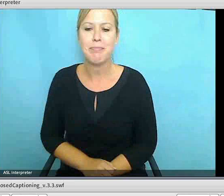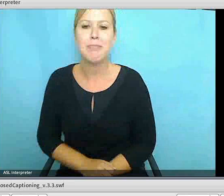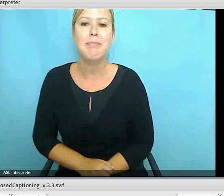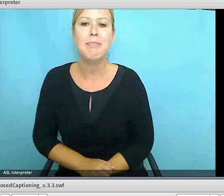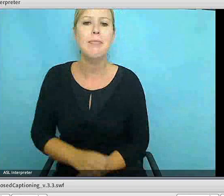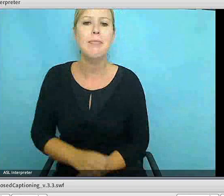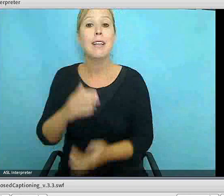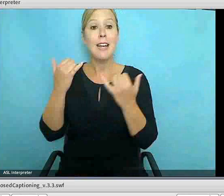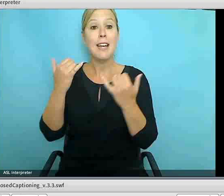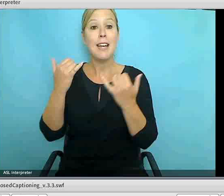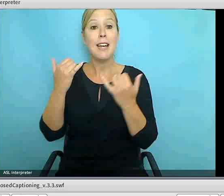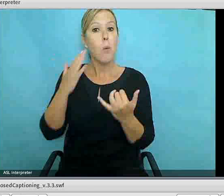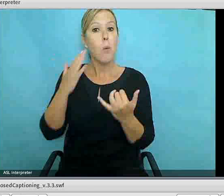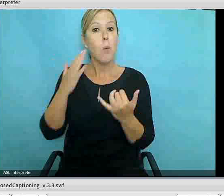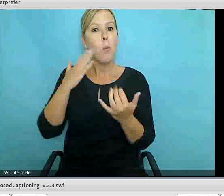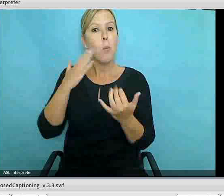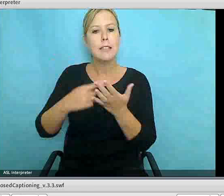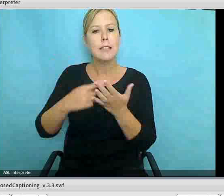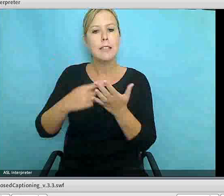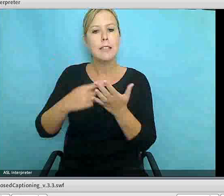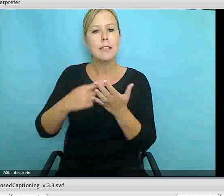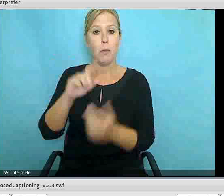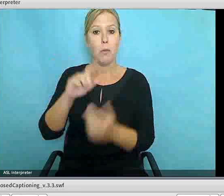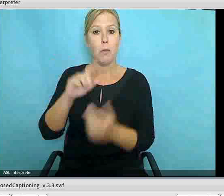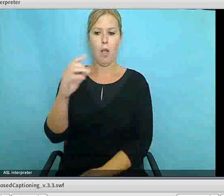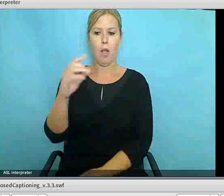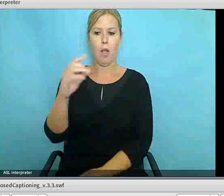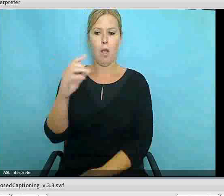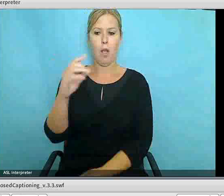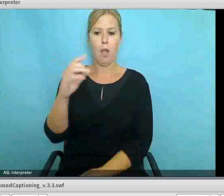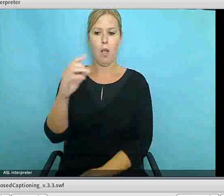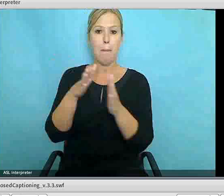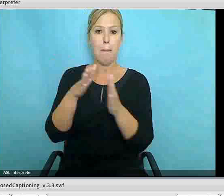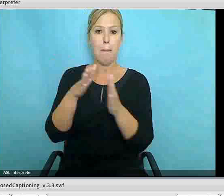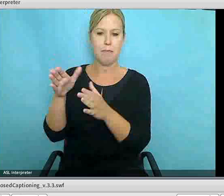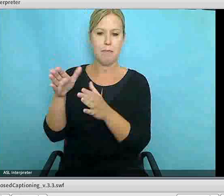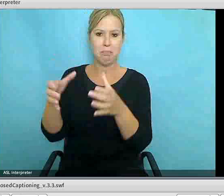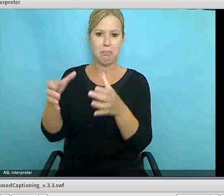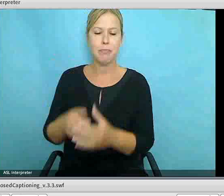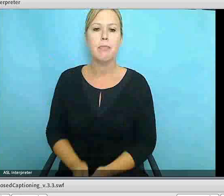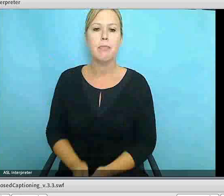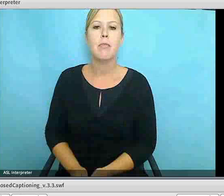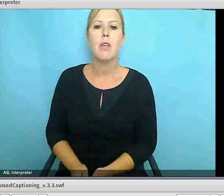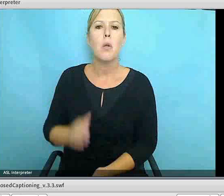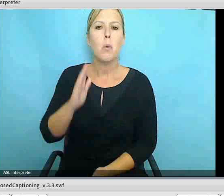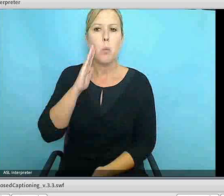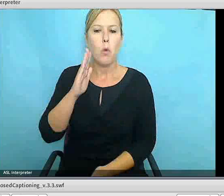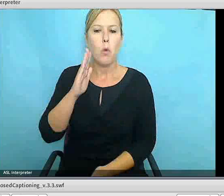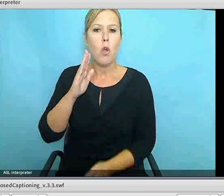themselves, and we'll talk some about the enrollment process.